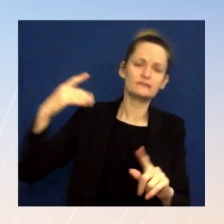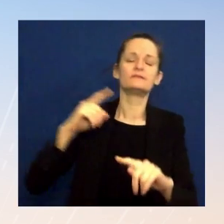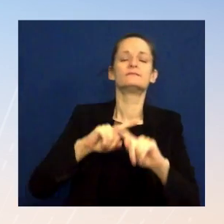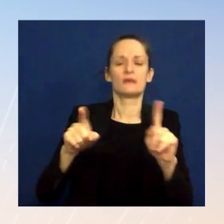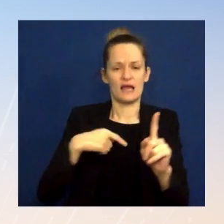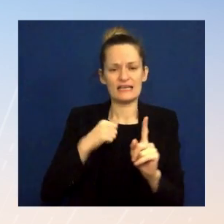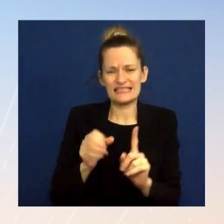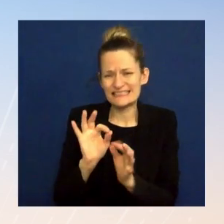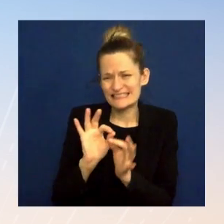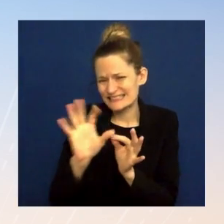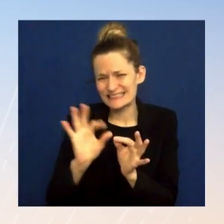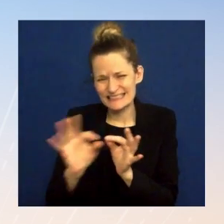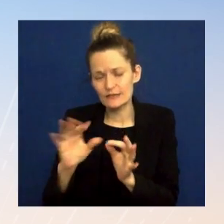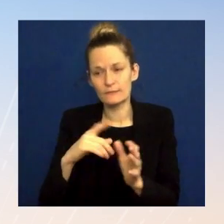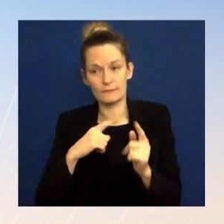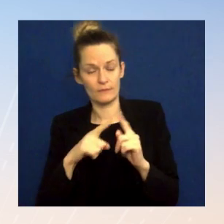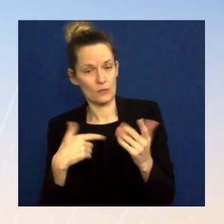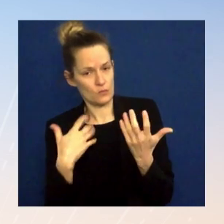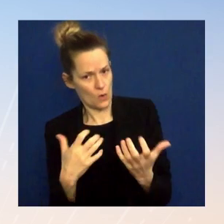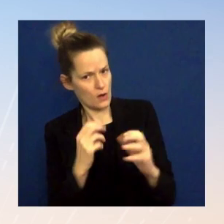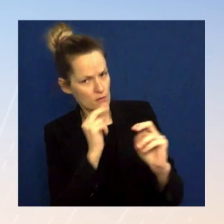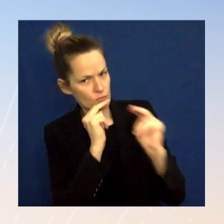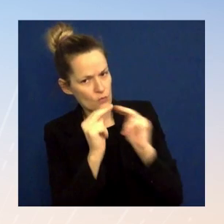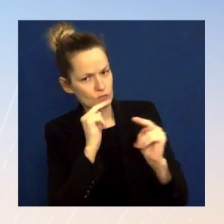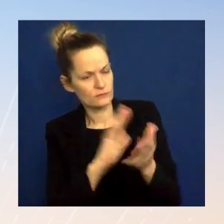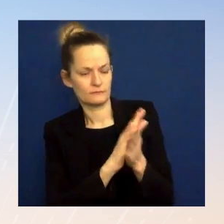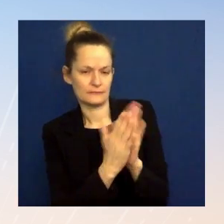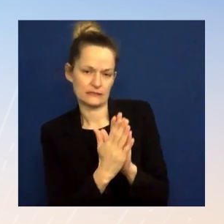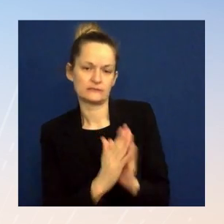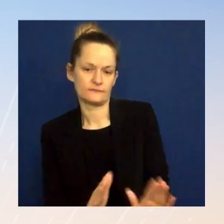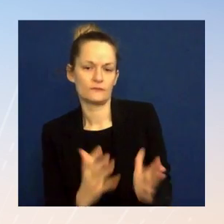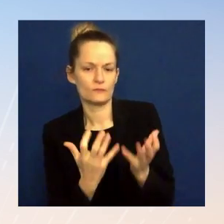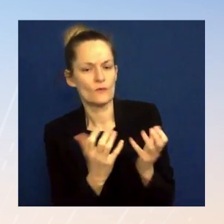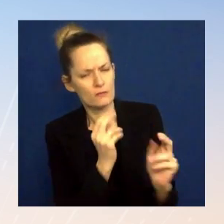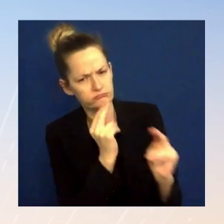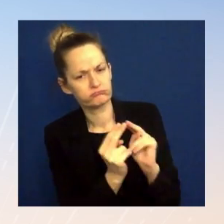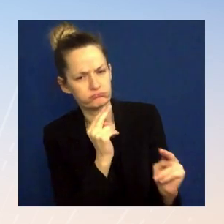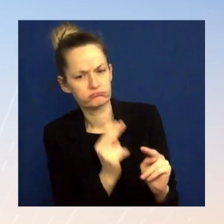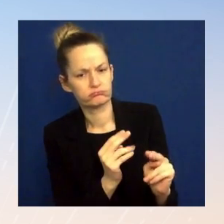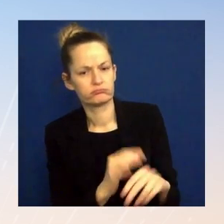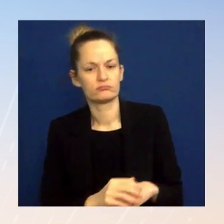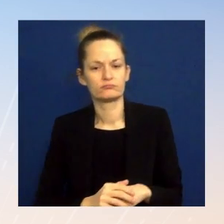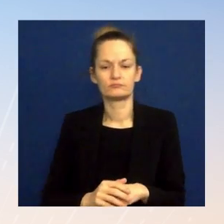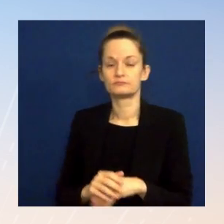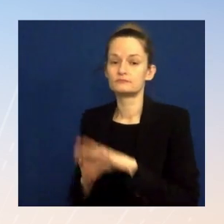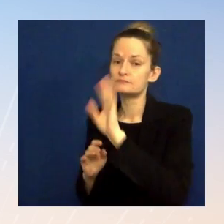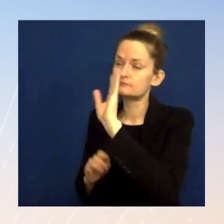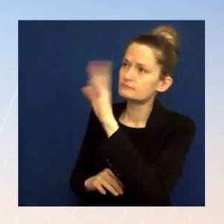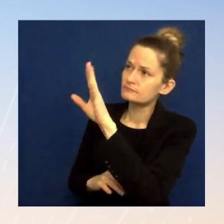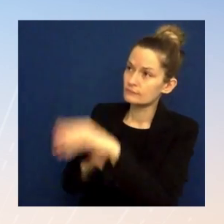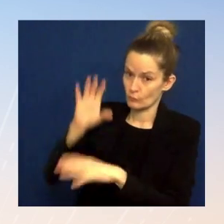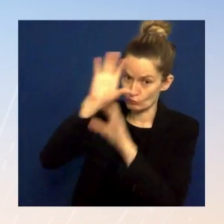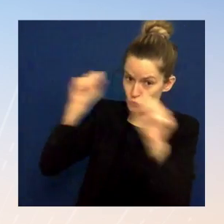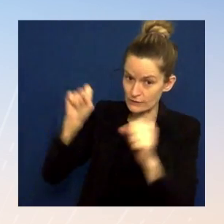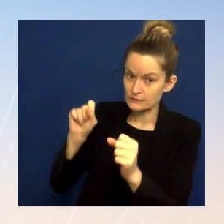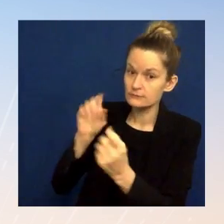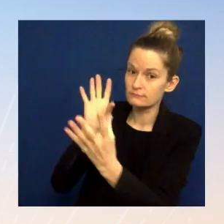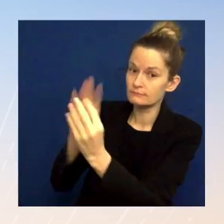One, with the meeting with the Pope, especially on the matter of abortion, what do you anticipate will come from that meeting,